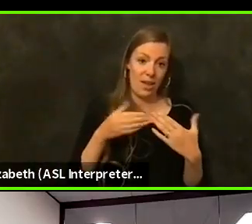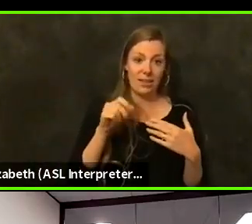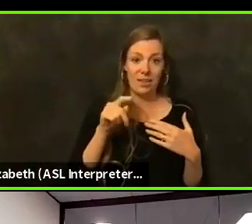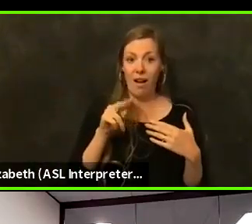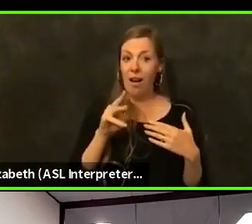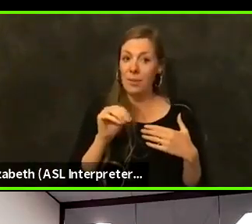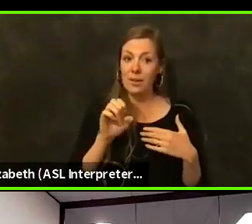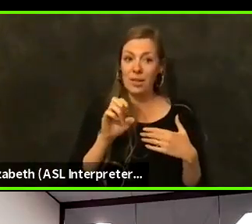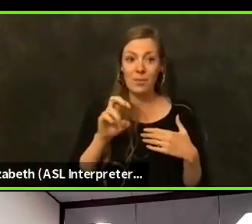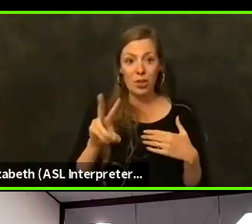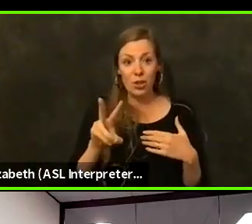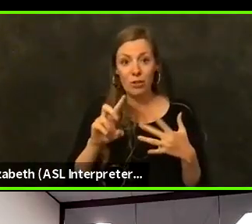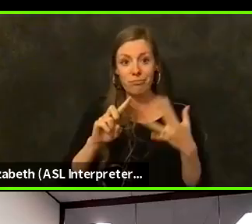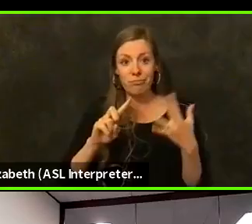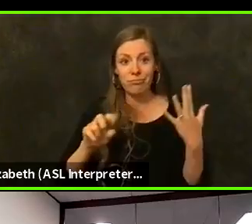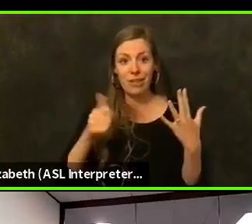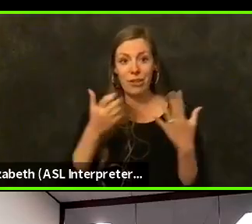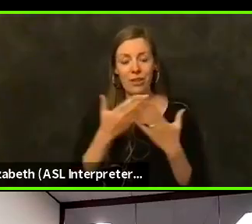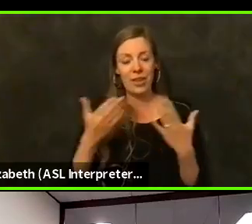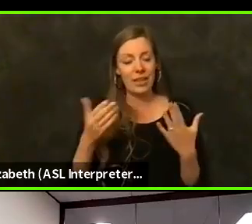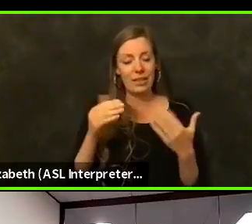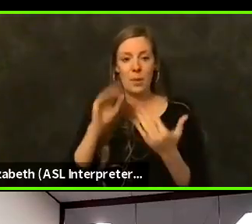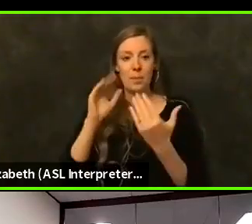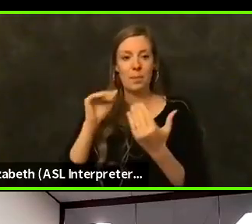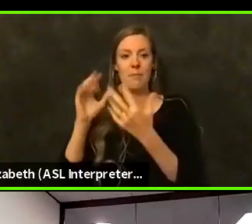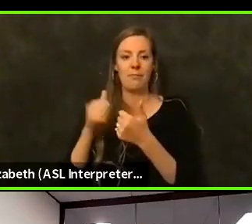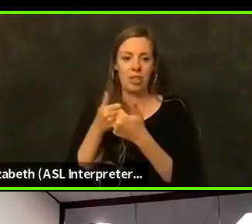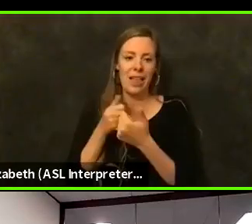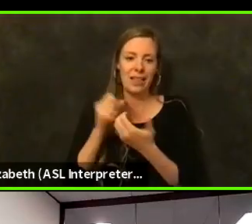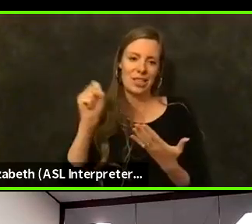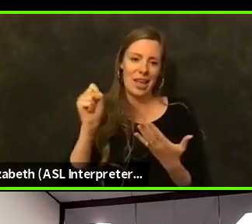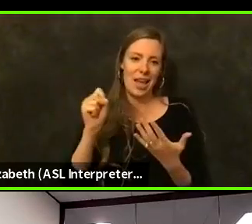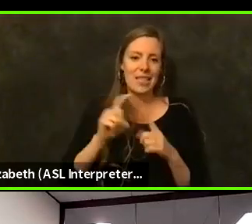system, other things, if they've presented challenges, but we're going to be there to